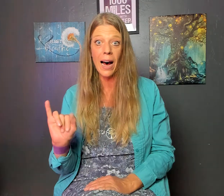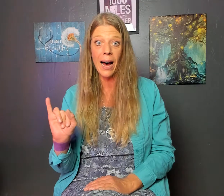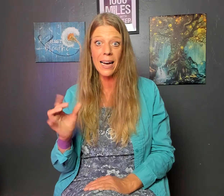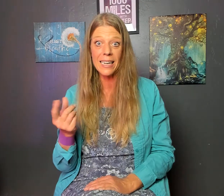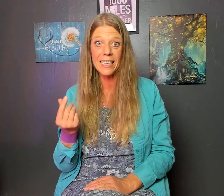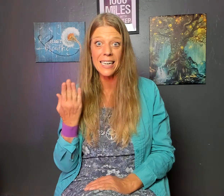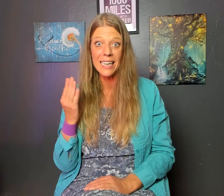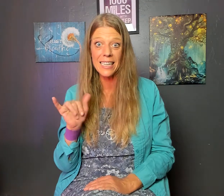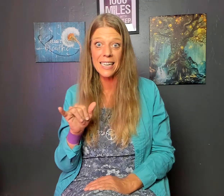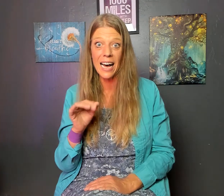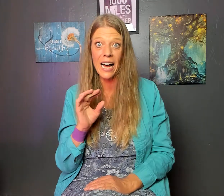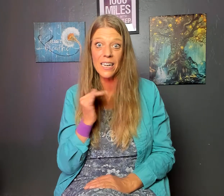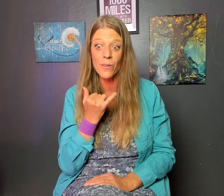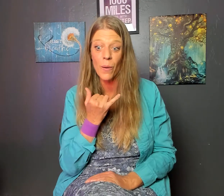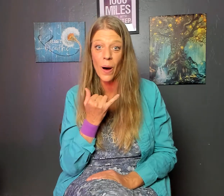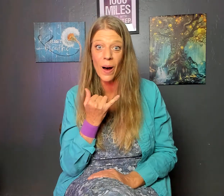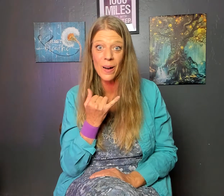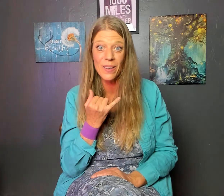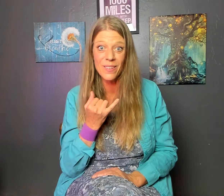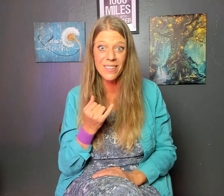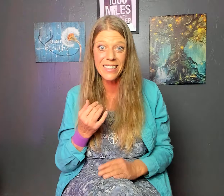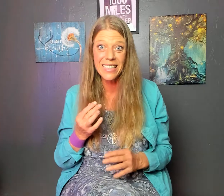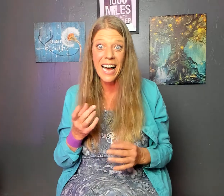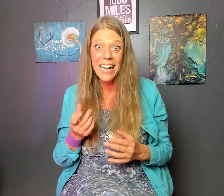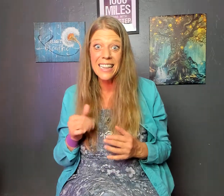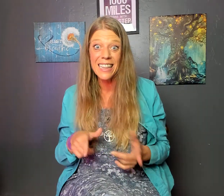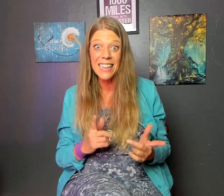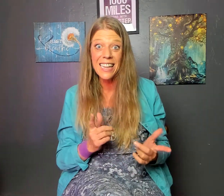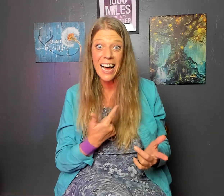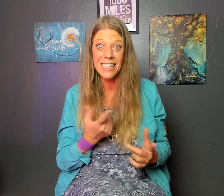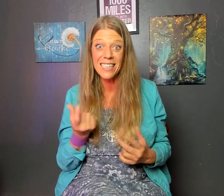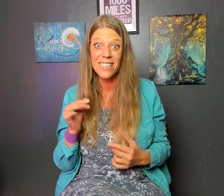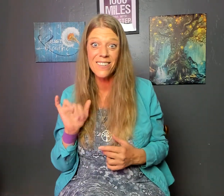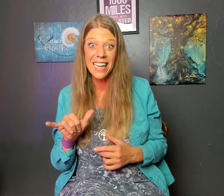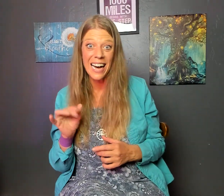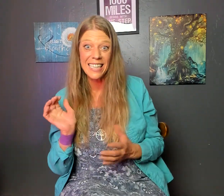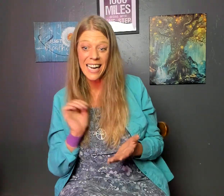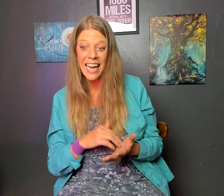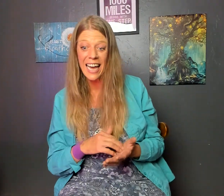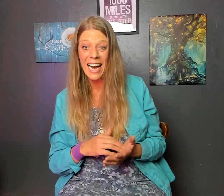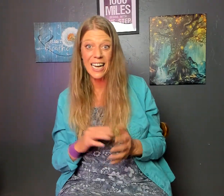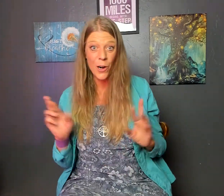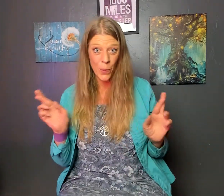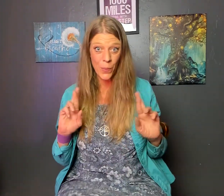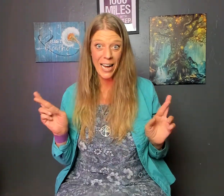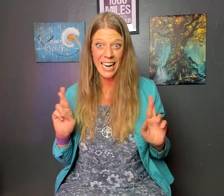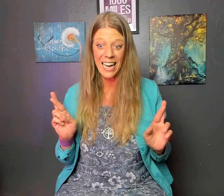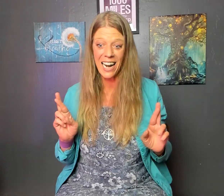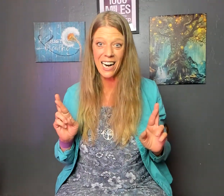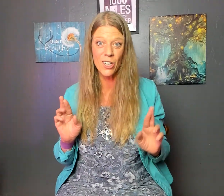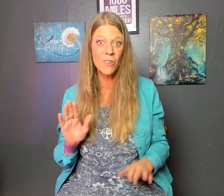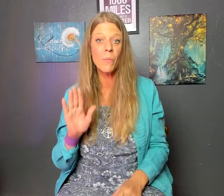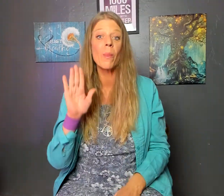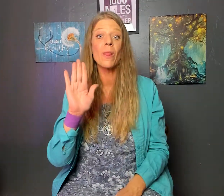I did that wrong. Let's do that again. Ready?